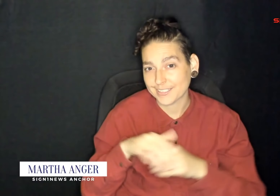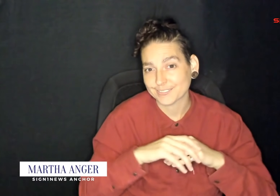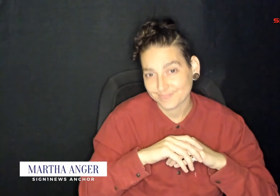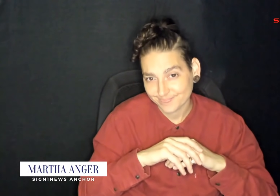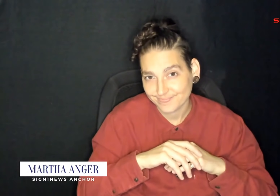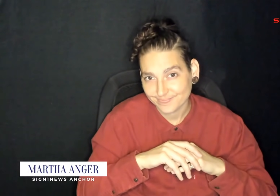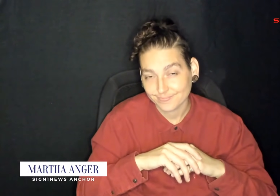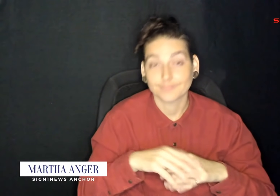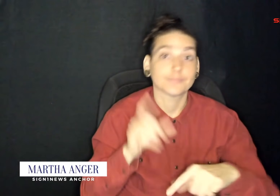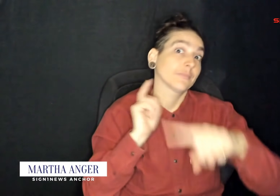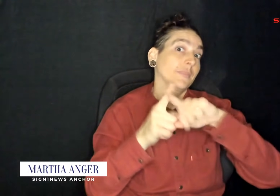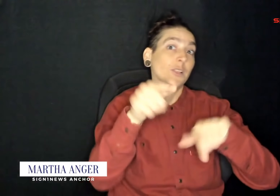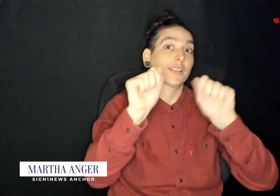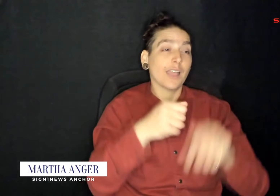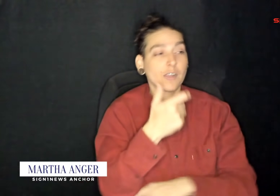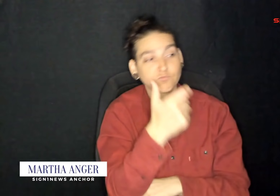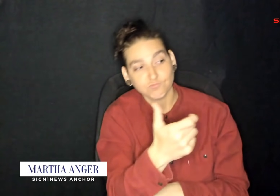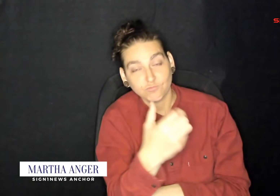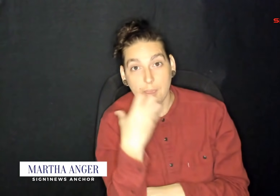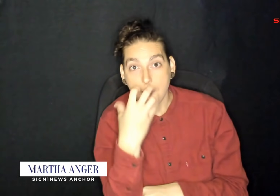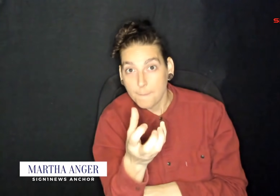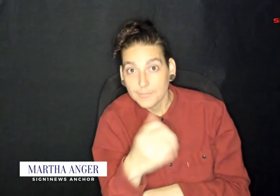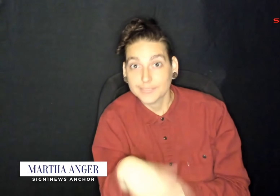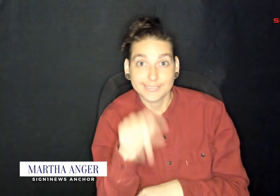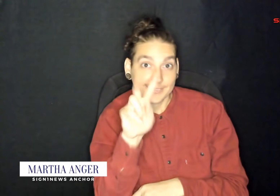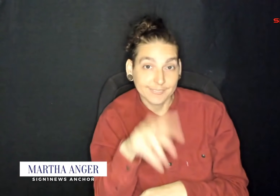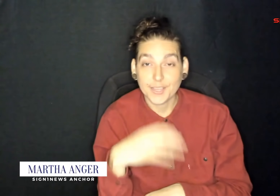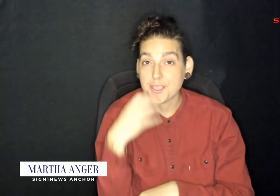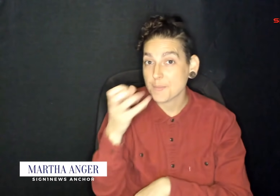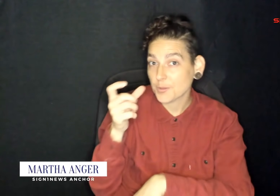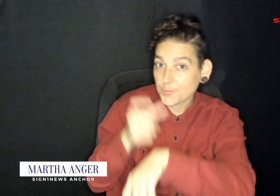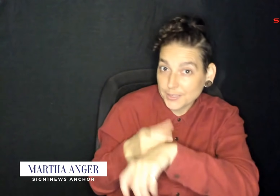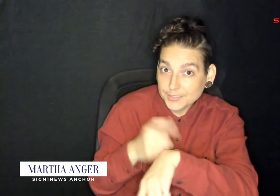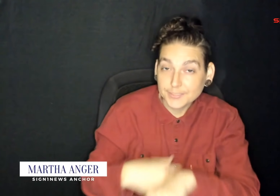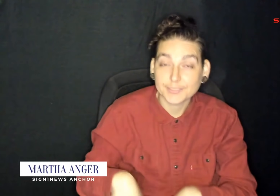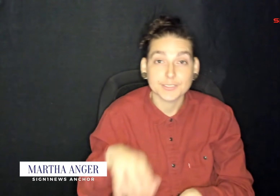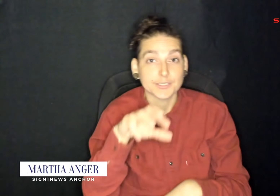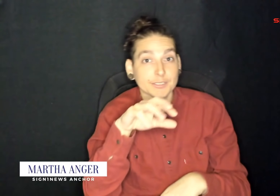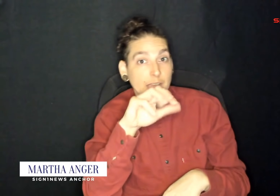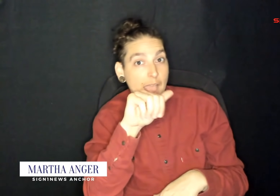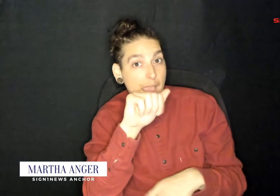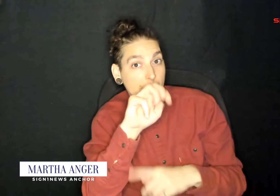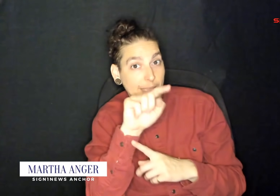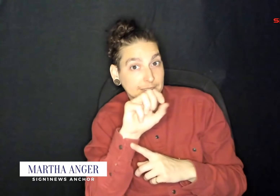can also watch on Apple TV Apple watch Amazon and Roku